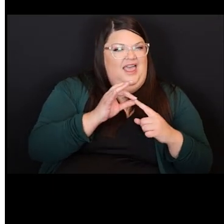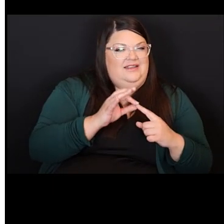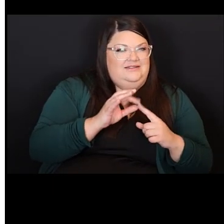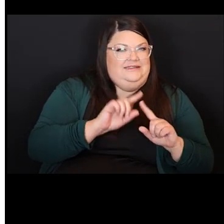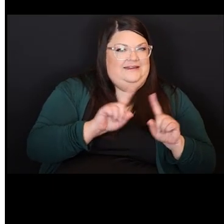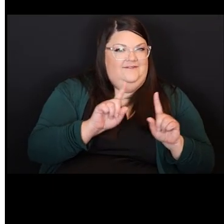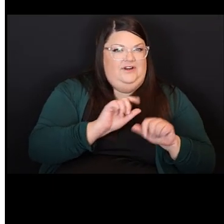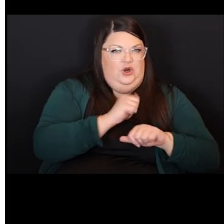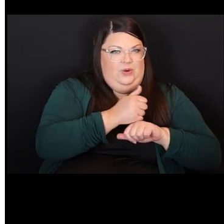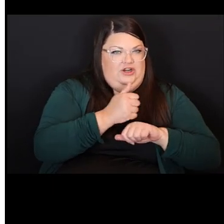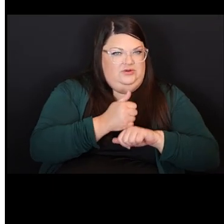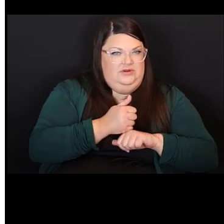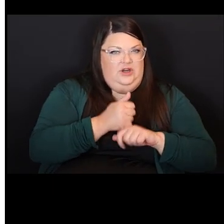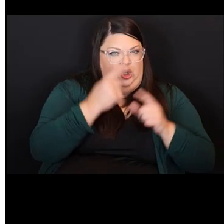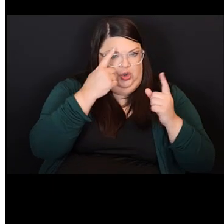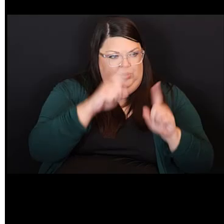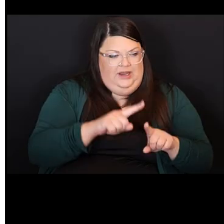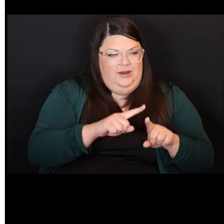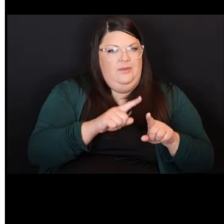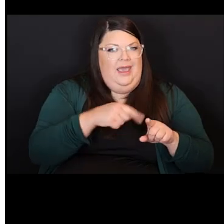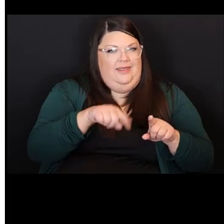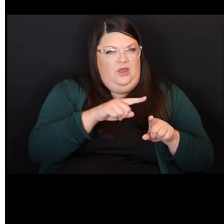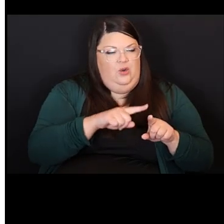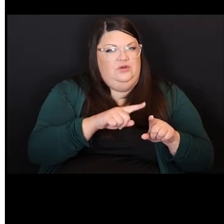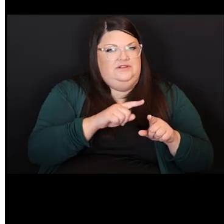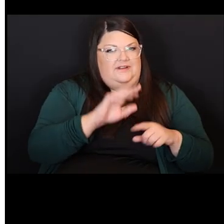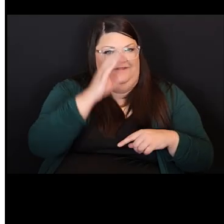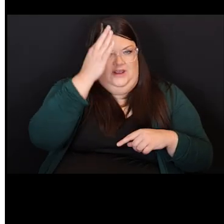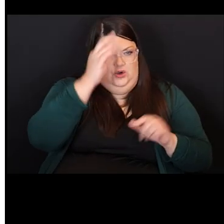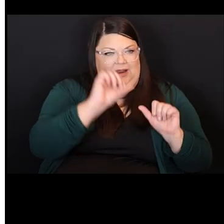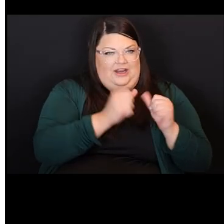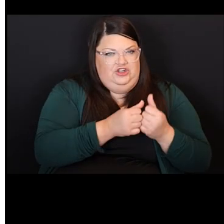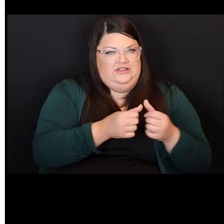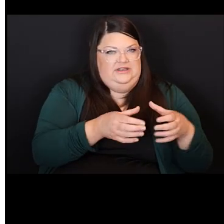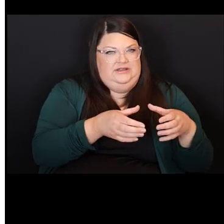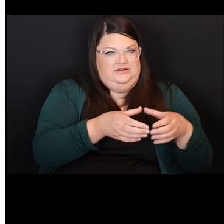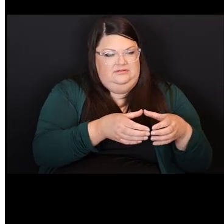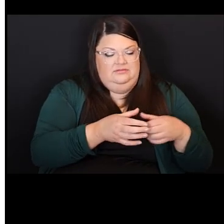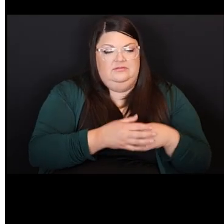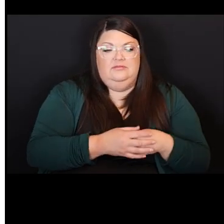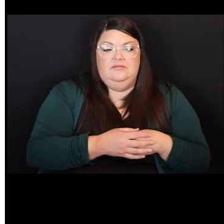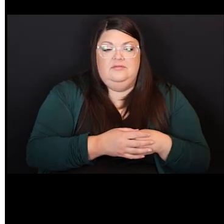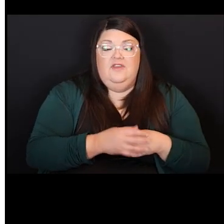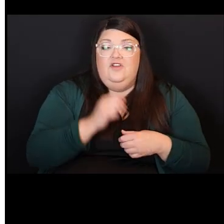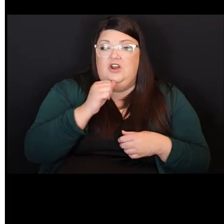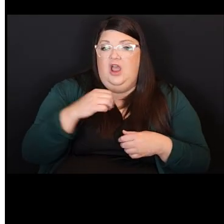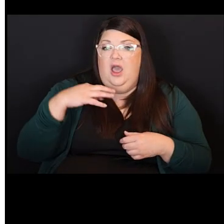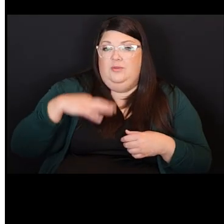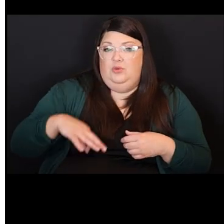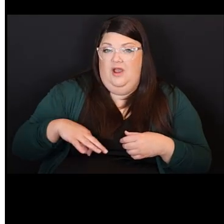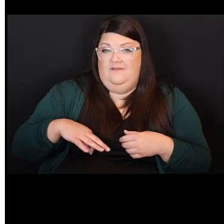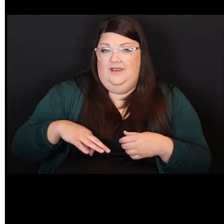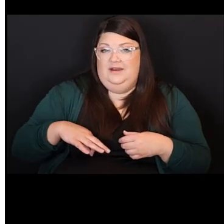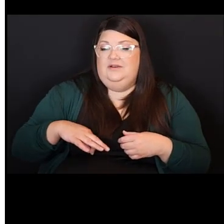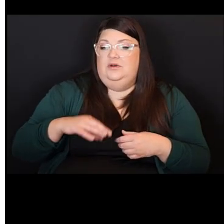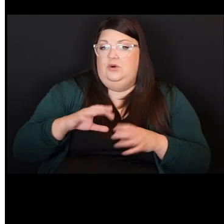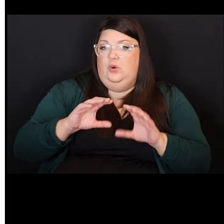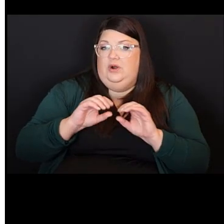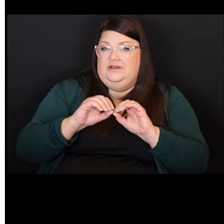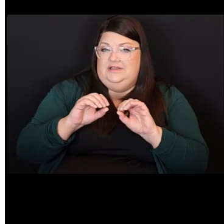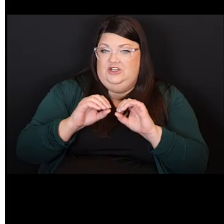are agreed to by the concerned Federal agencies. For Nonprofit Organizations that is three years